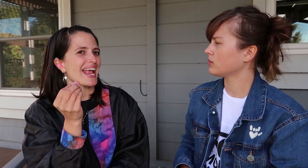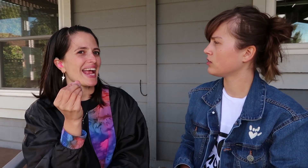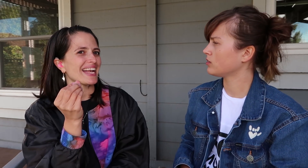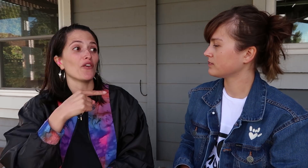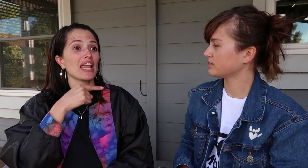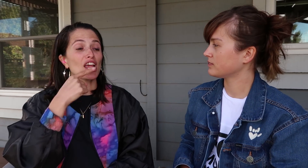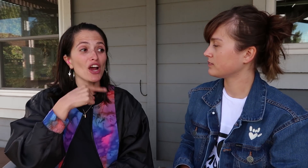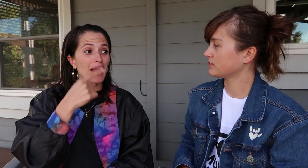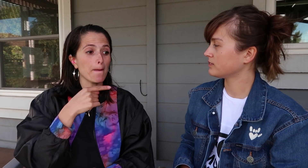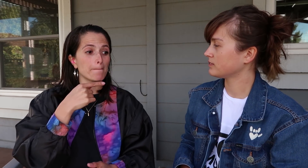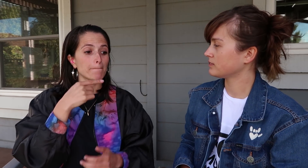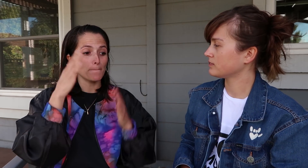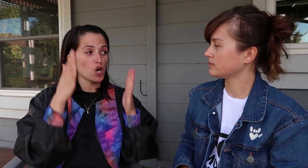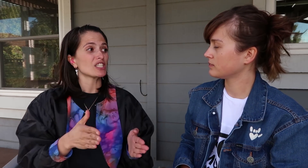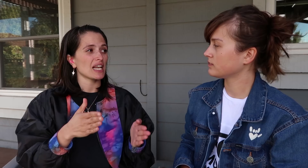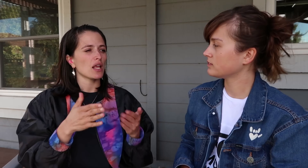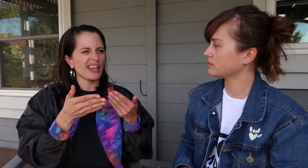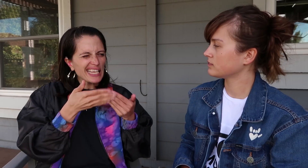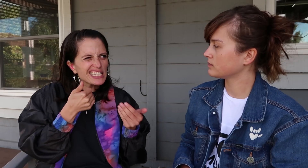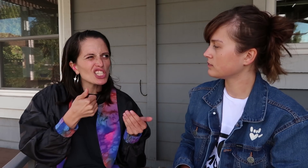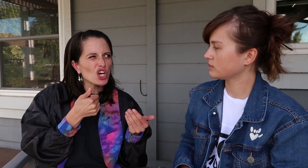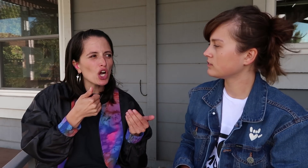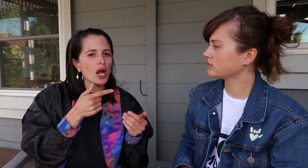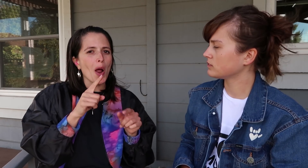And for a hearing person, it's a little bit easier to compete,